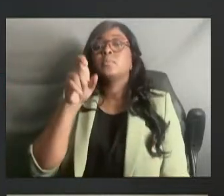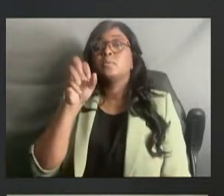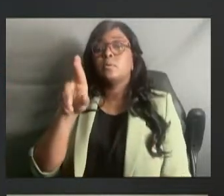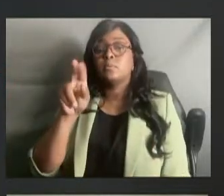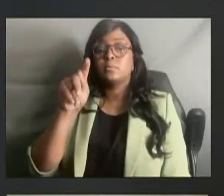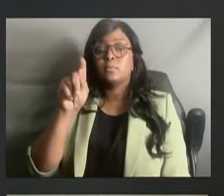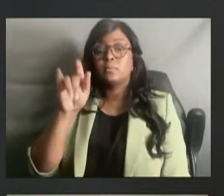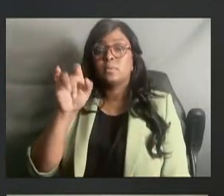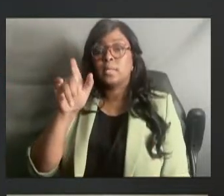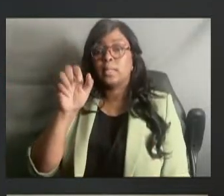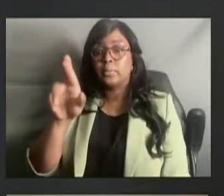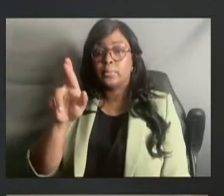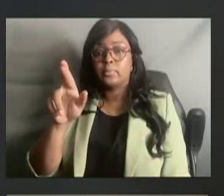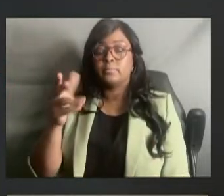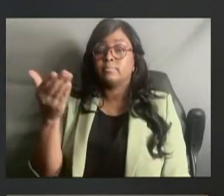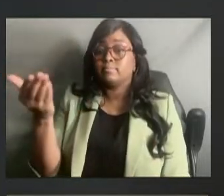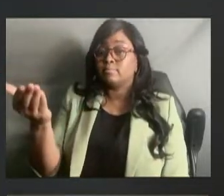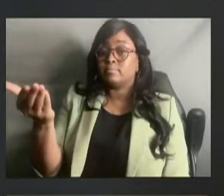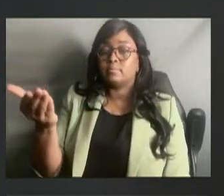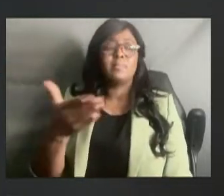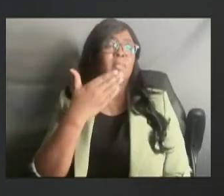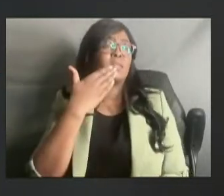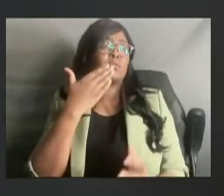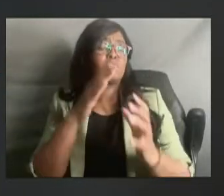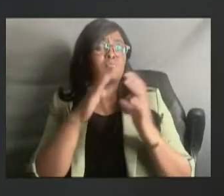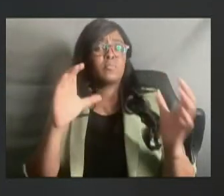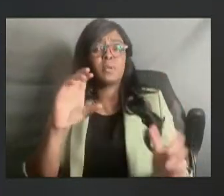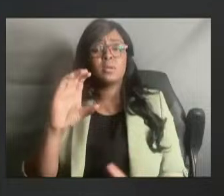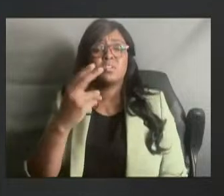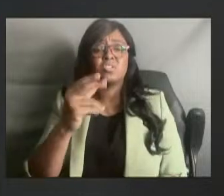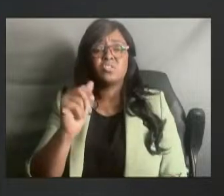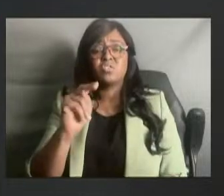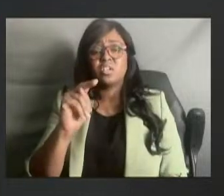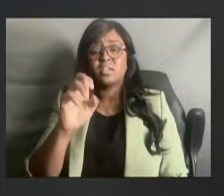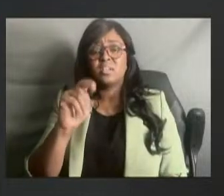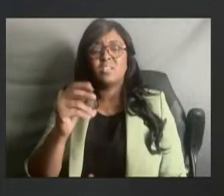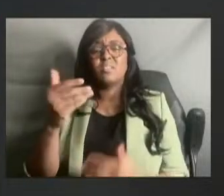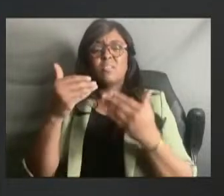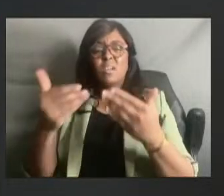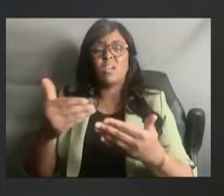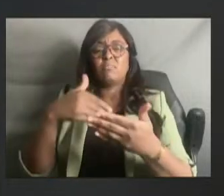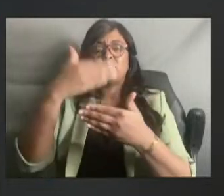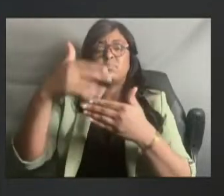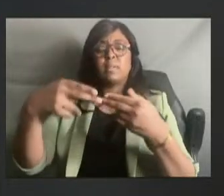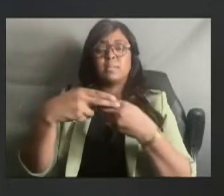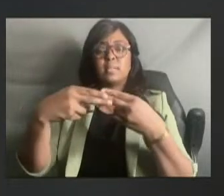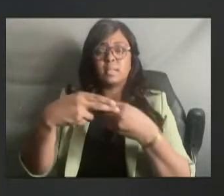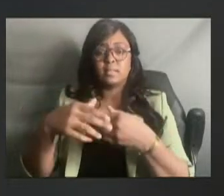I'm going to hand it over to Doctor Taylor now. All right.